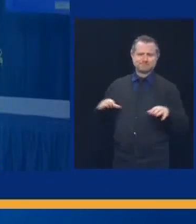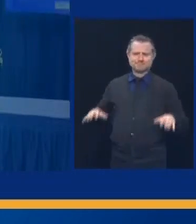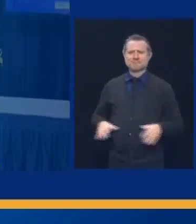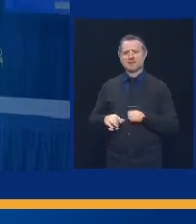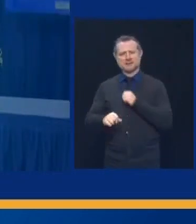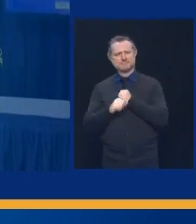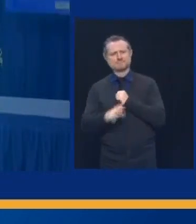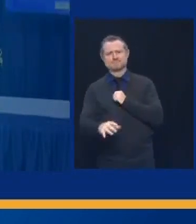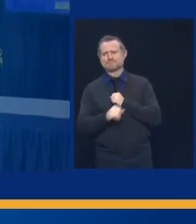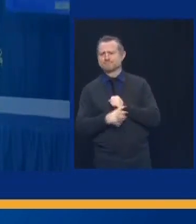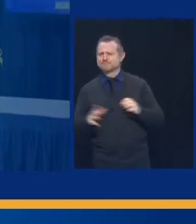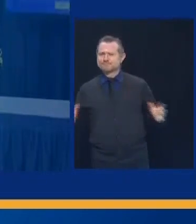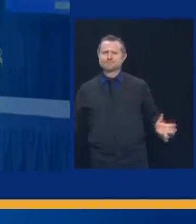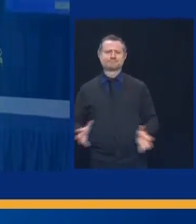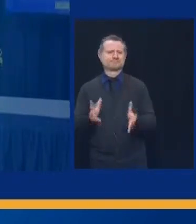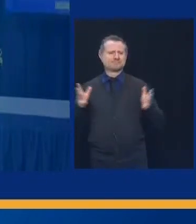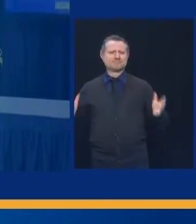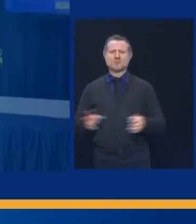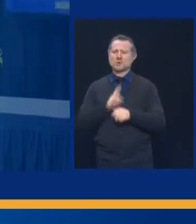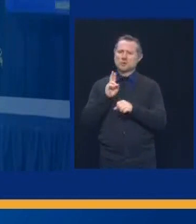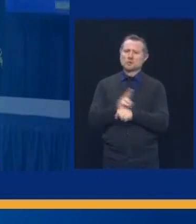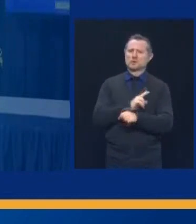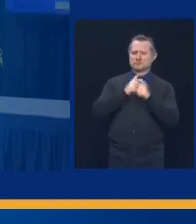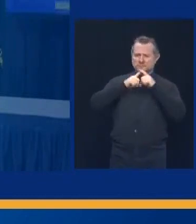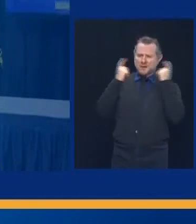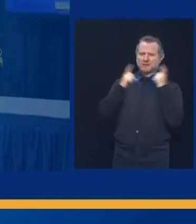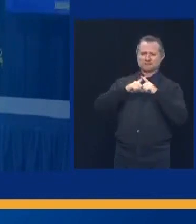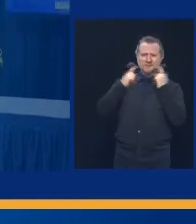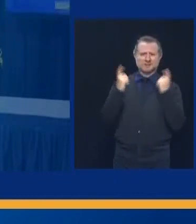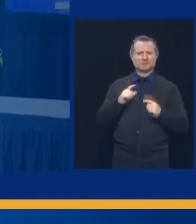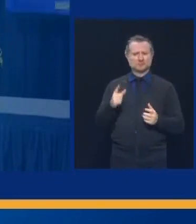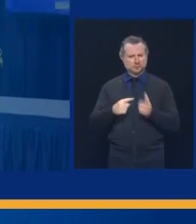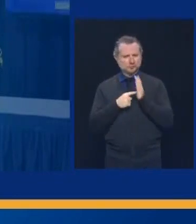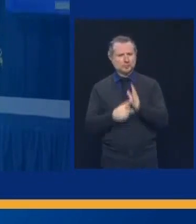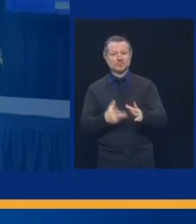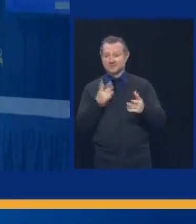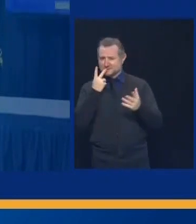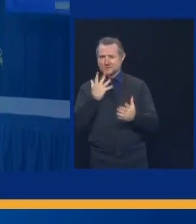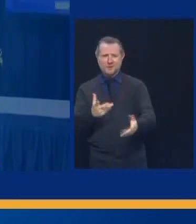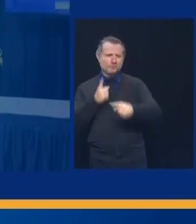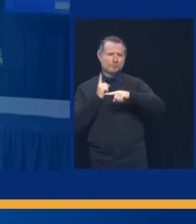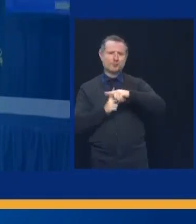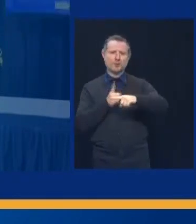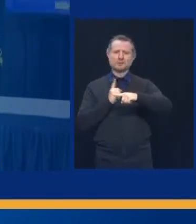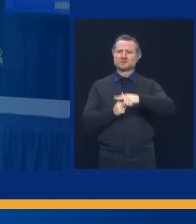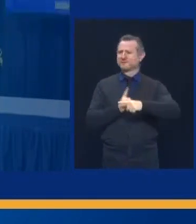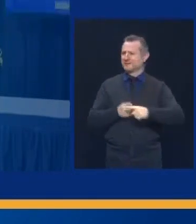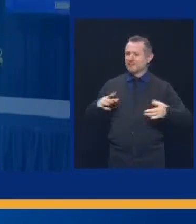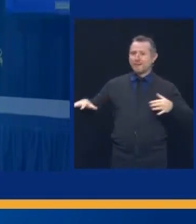WISH I DID IT EVEN SOONER. MARIAH HAS BEEN WORKING ON PUB